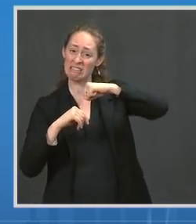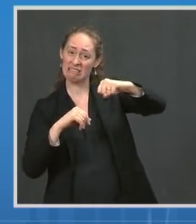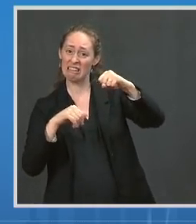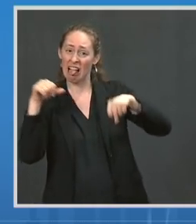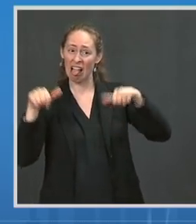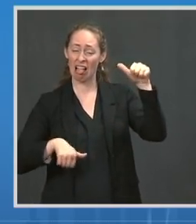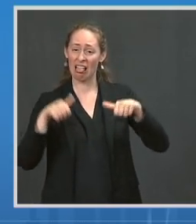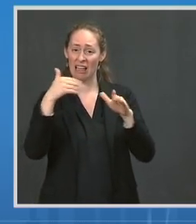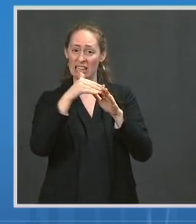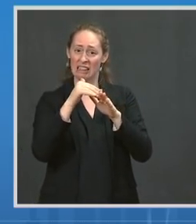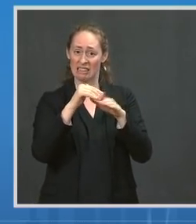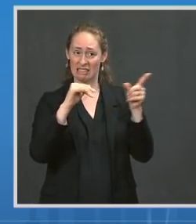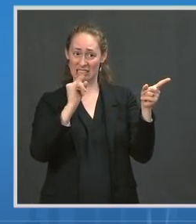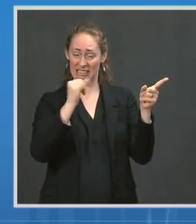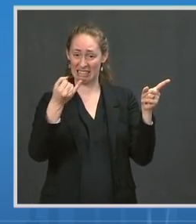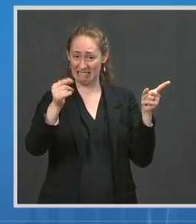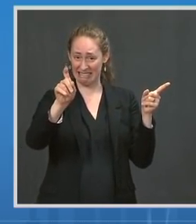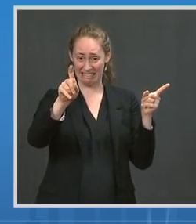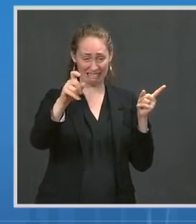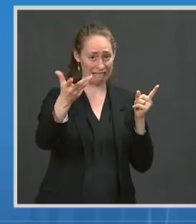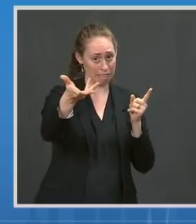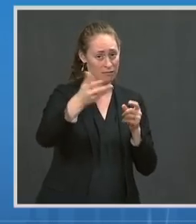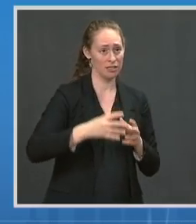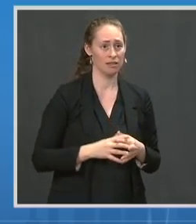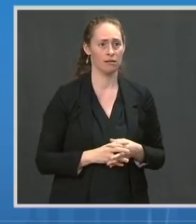Mr. Slavitt: Dr. Walensky? Dr. Walensky: Thank you for that question, Kaitlan.